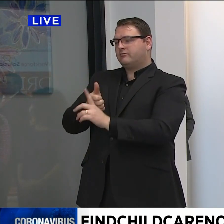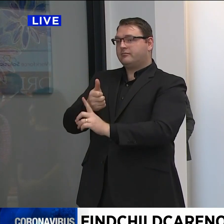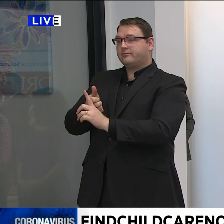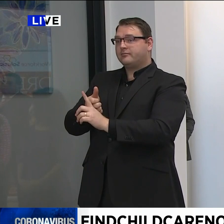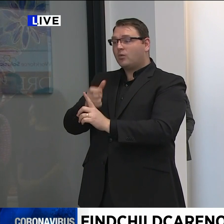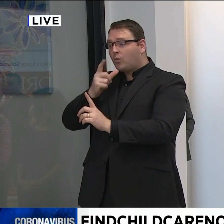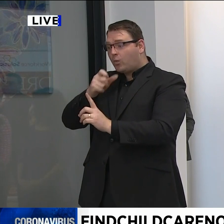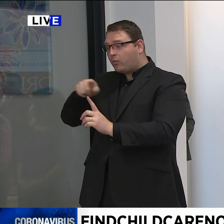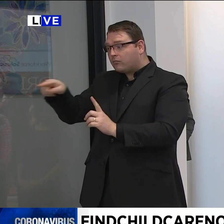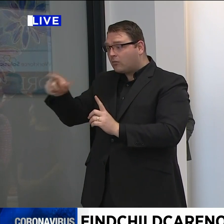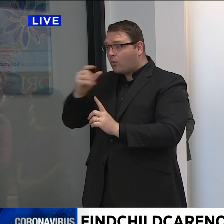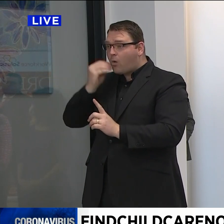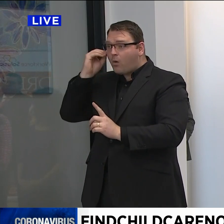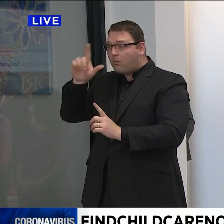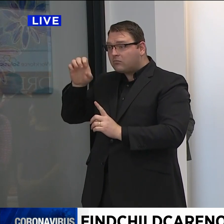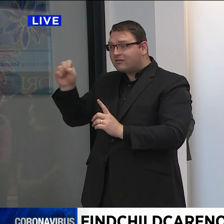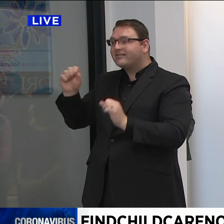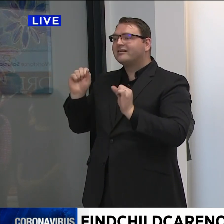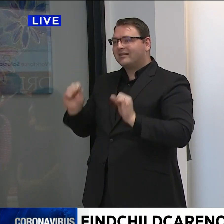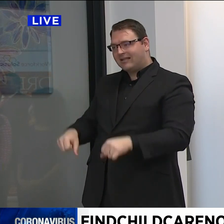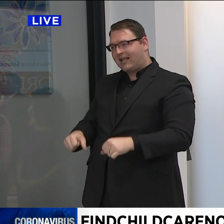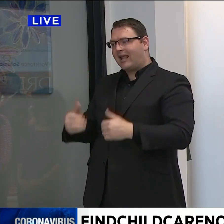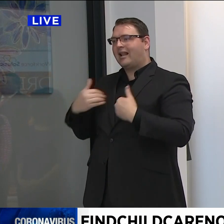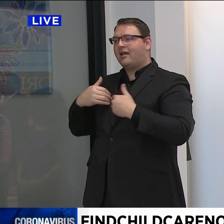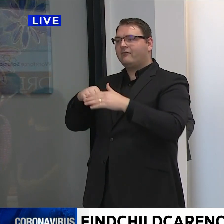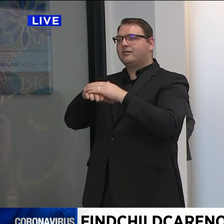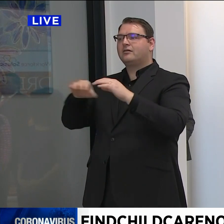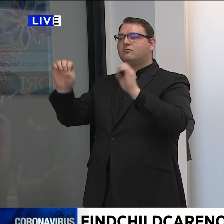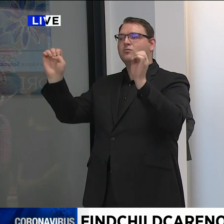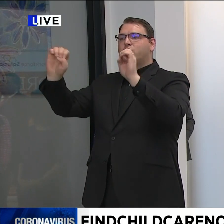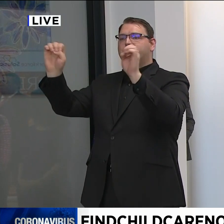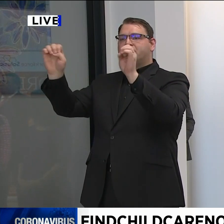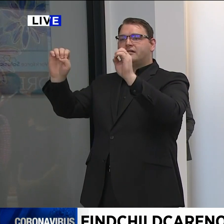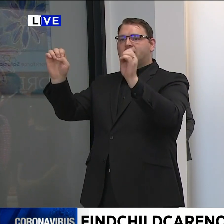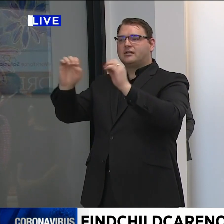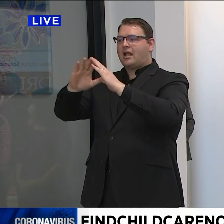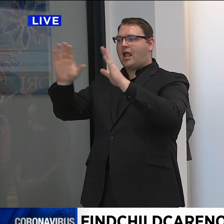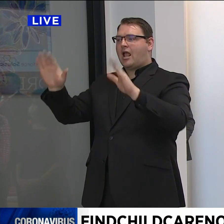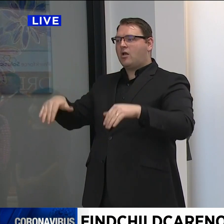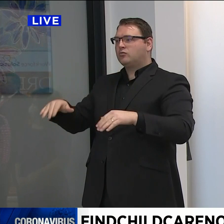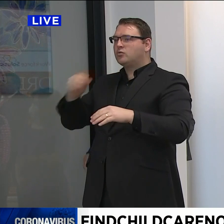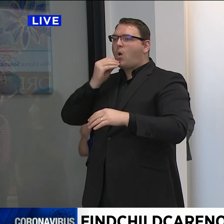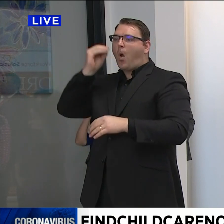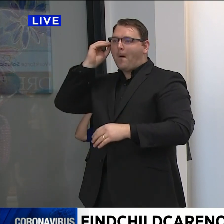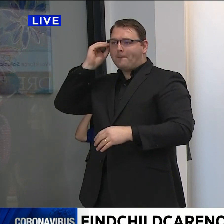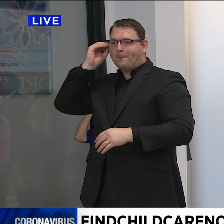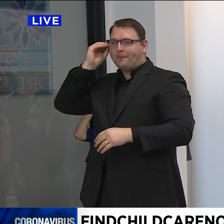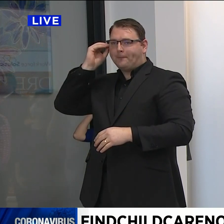with the city of Houston. End various organizations we End various organizations we have set up a sus